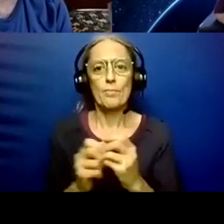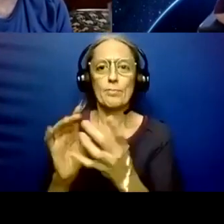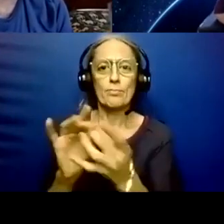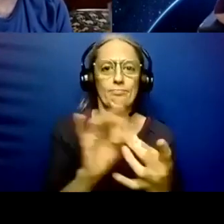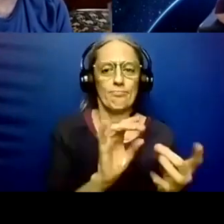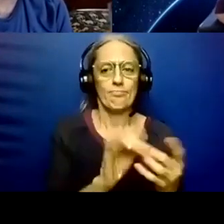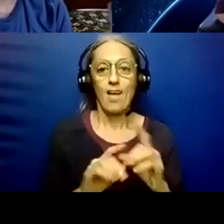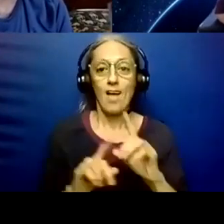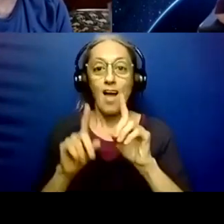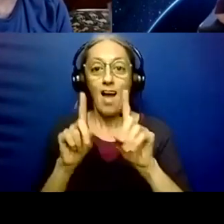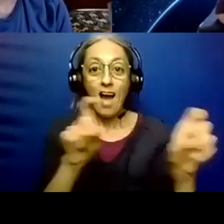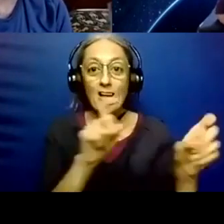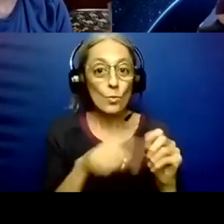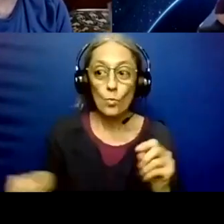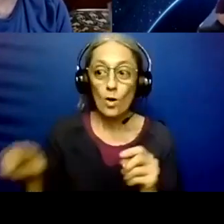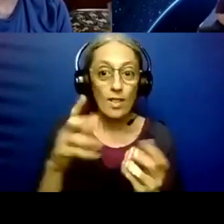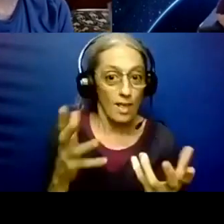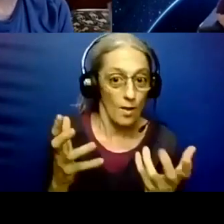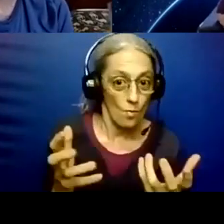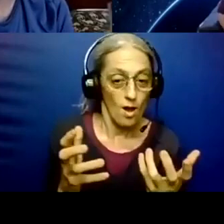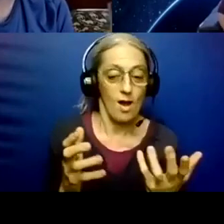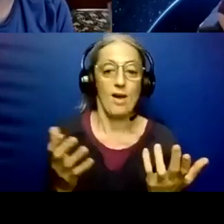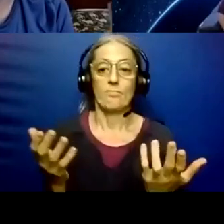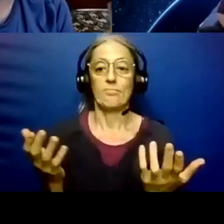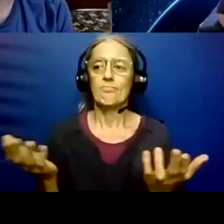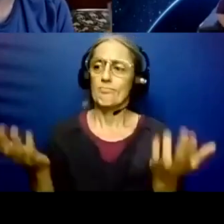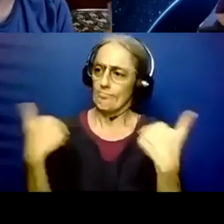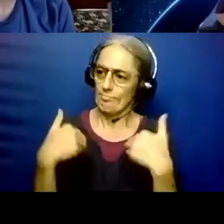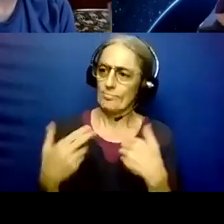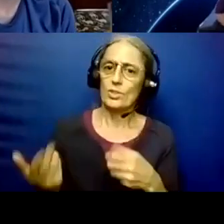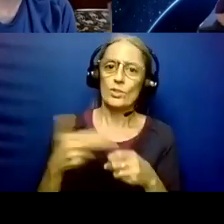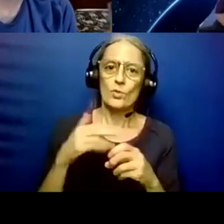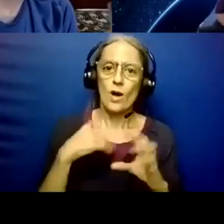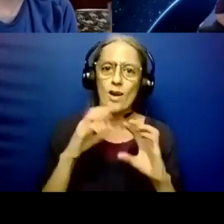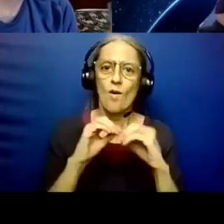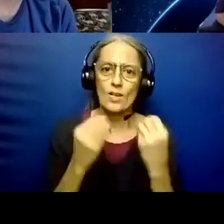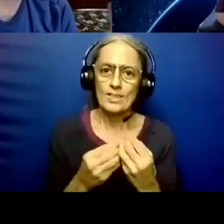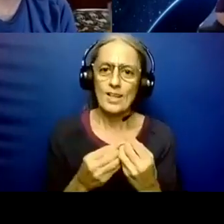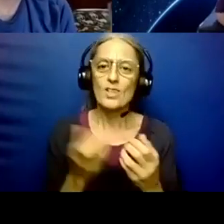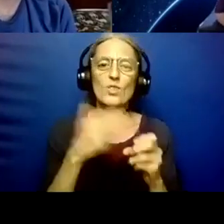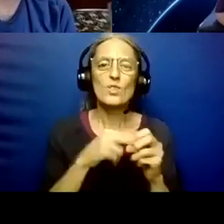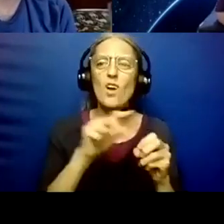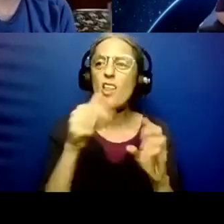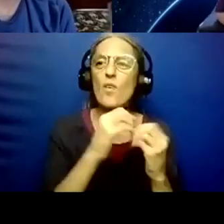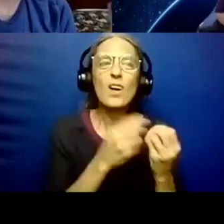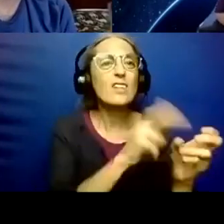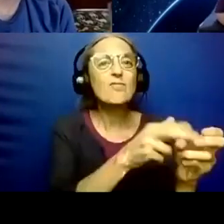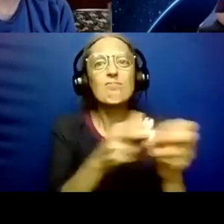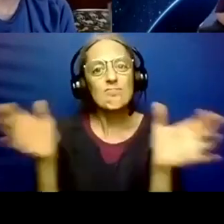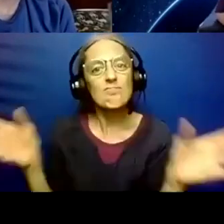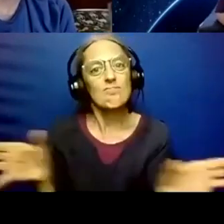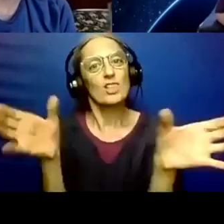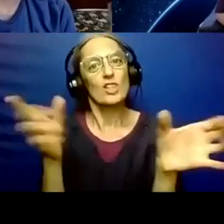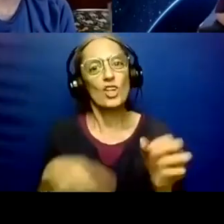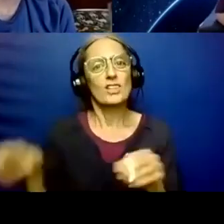and inviting them to come in to the organizations that we're working with. And I think it's like any--